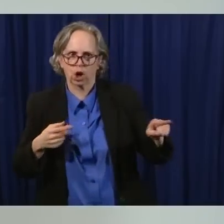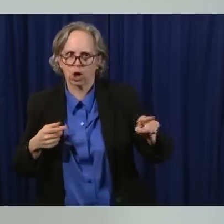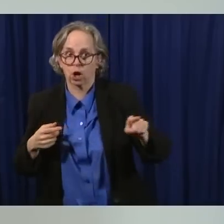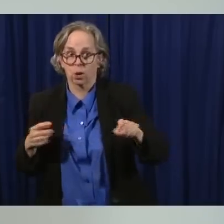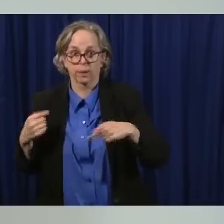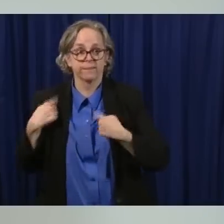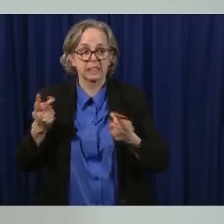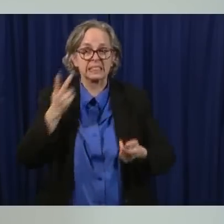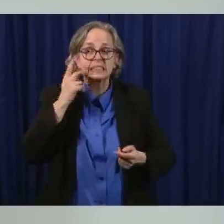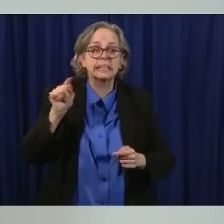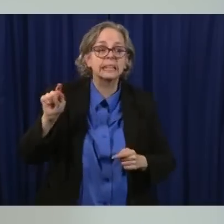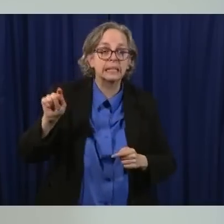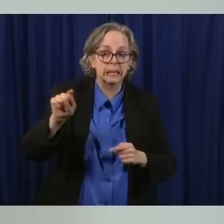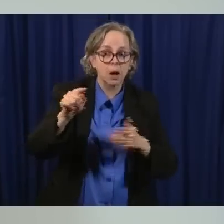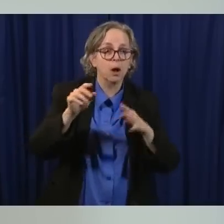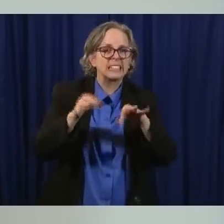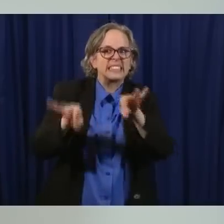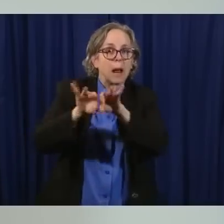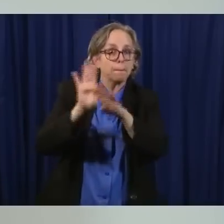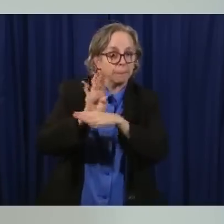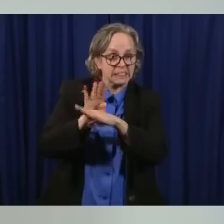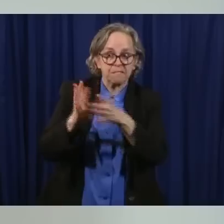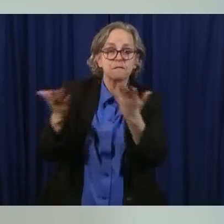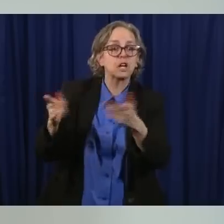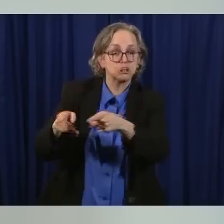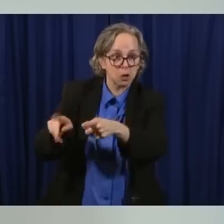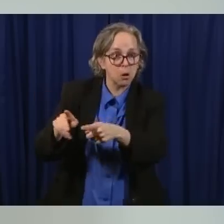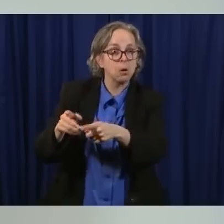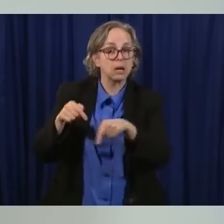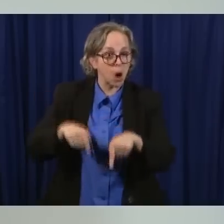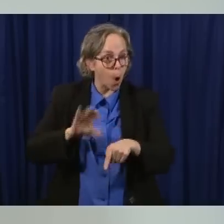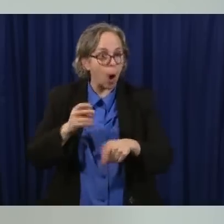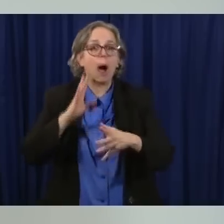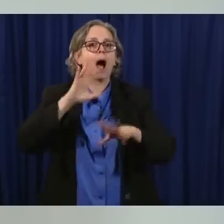ARE GOING TO TALK ABOUT SOME OF THE THINGS THAT WE CAN DO TO FIGHT BACK AS FAR AS BEST PRACTICES THAT EMPLOYERS HAVE